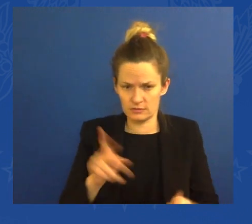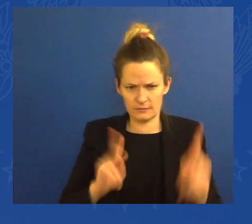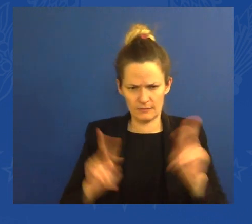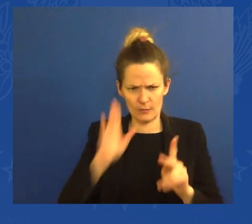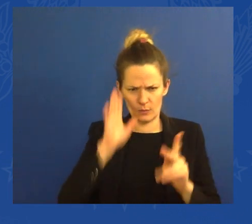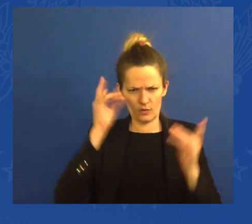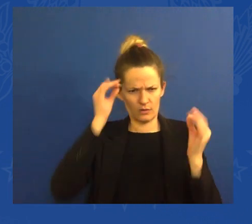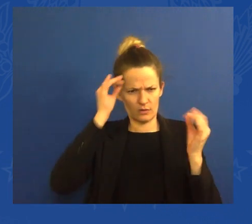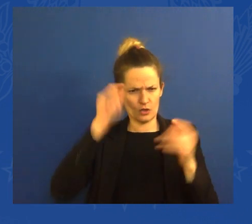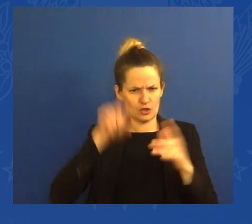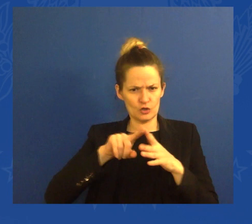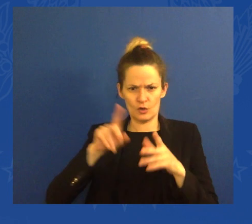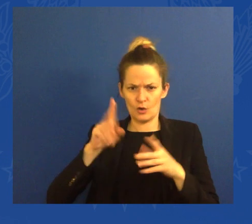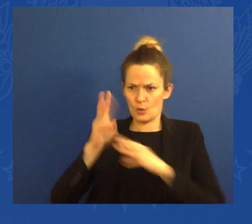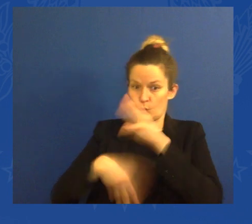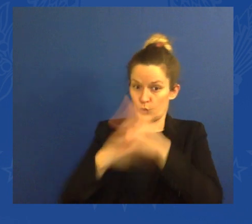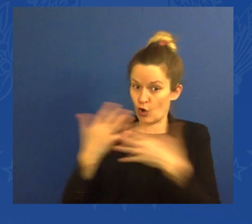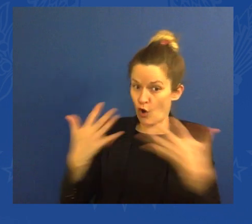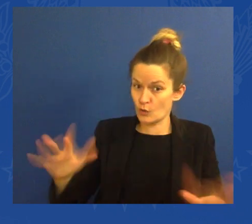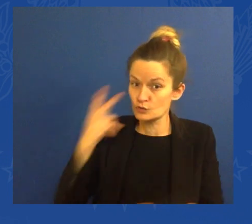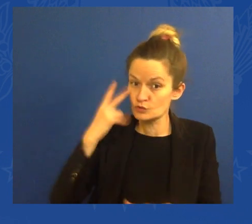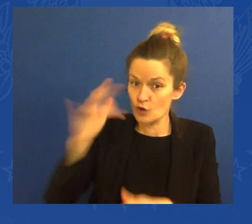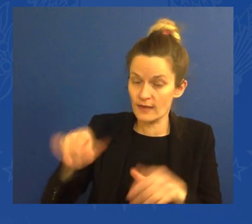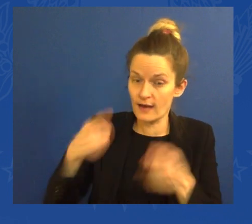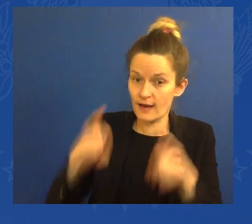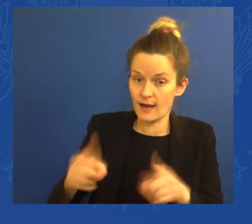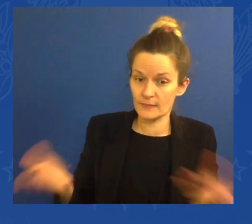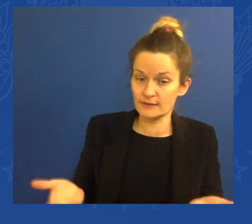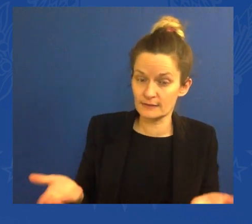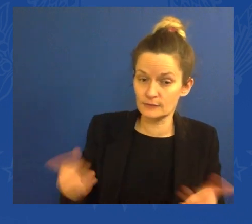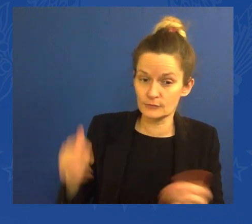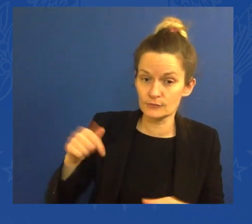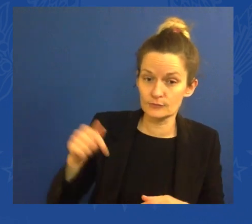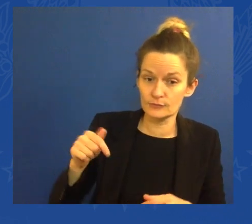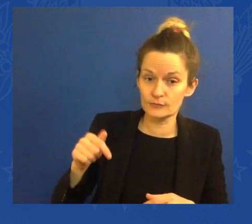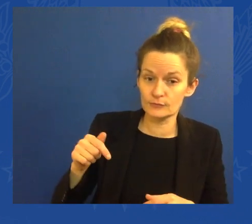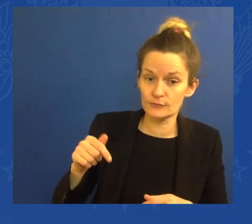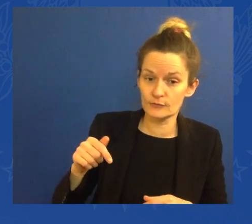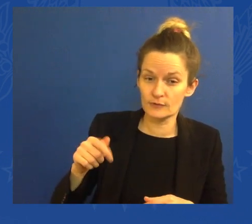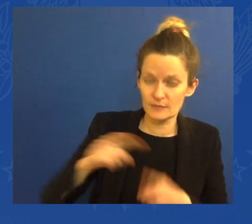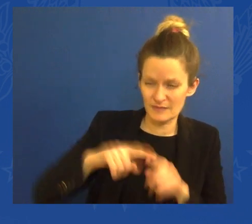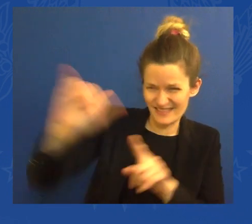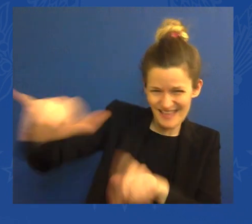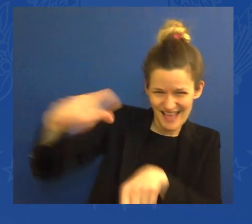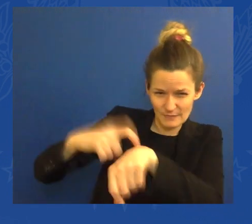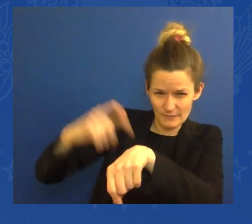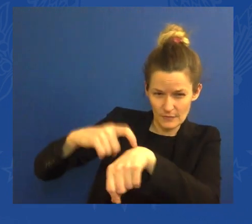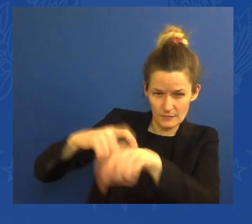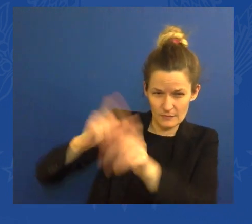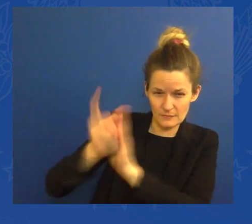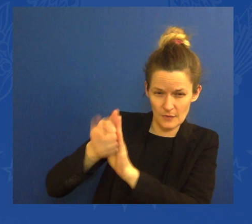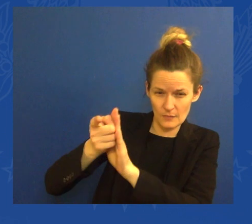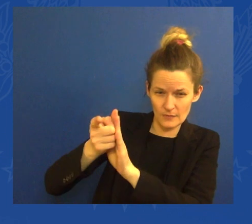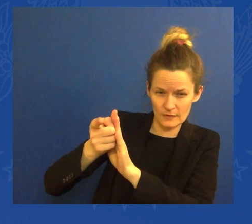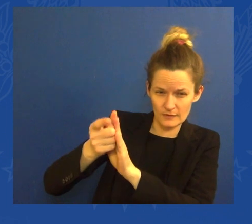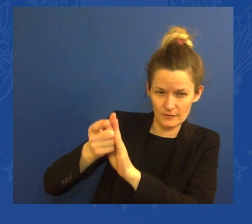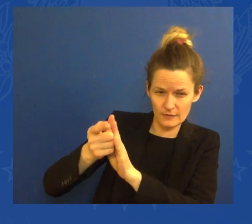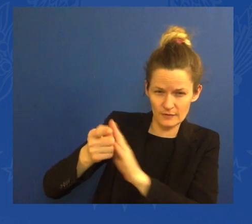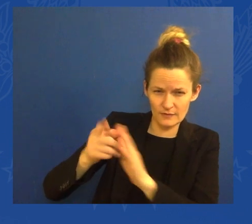And now, we're proving, under pressure, that we are not that country. We're united.